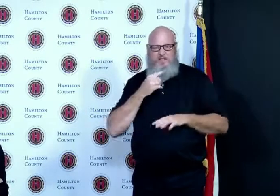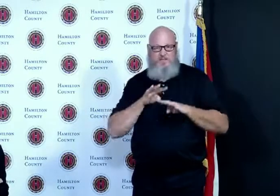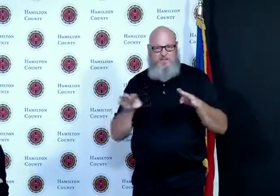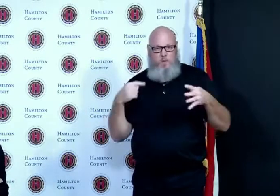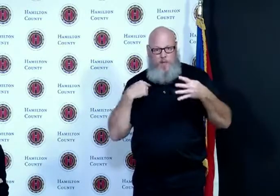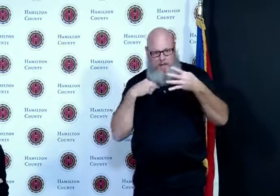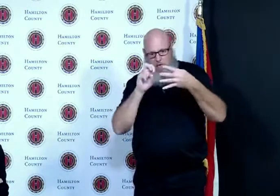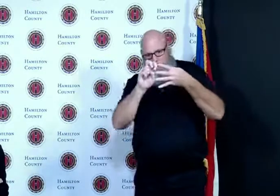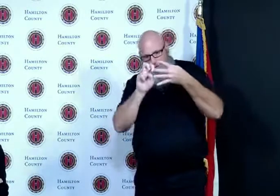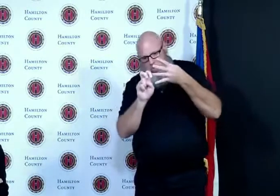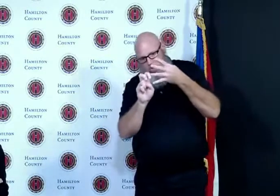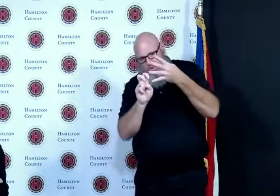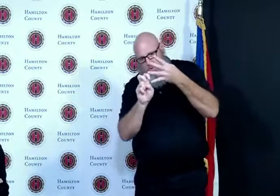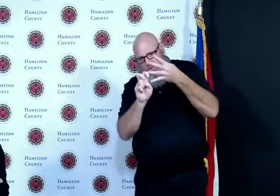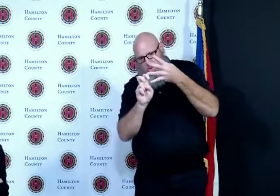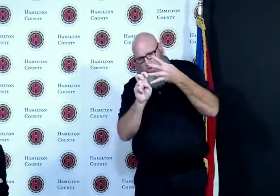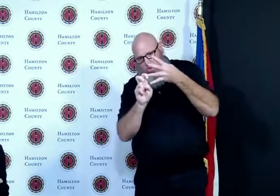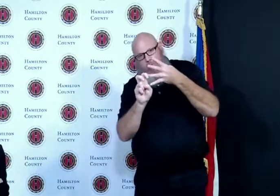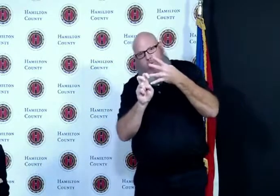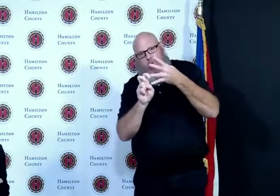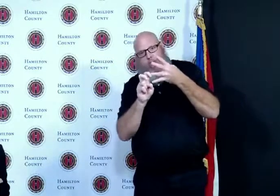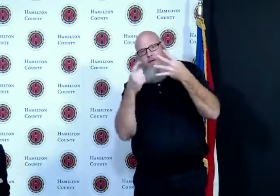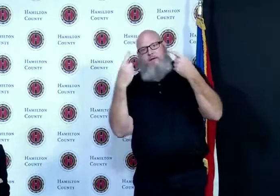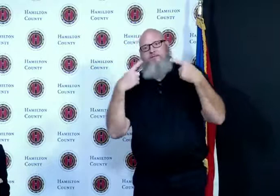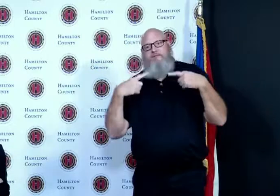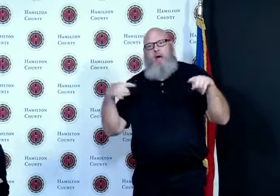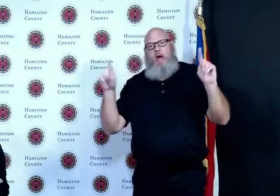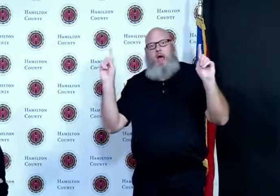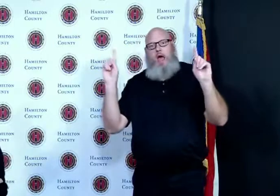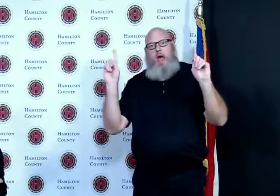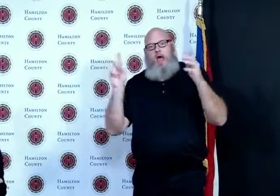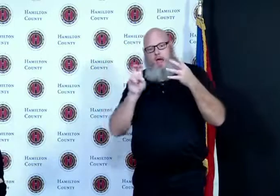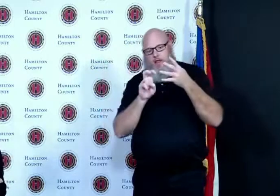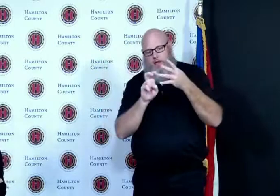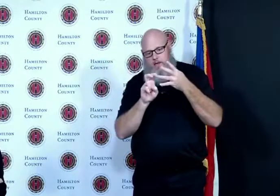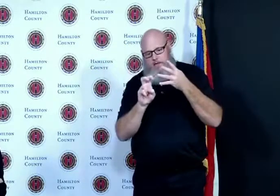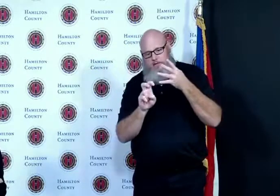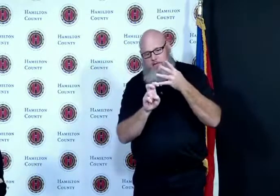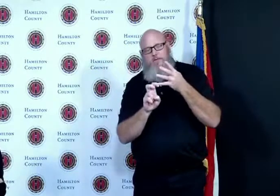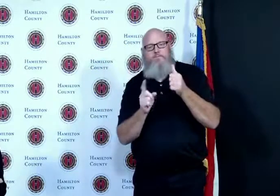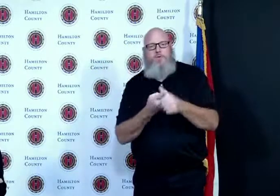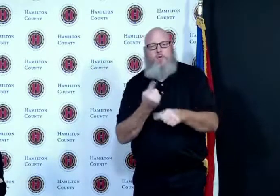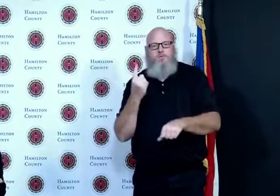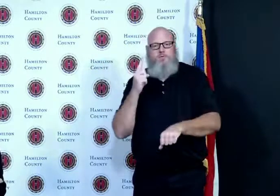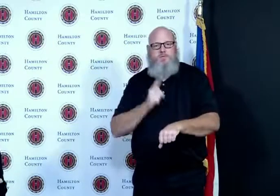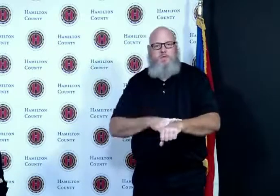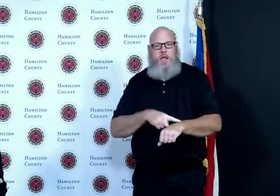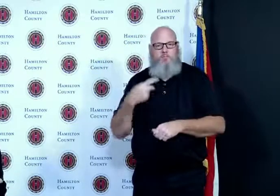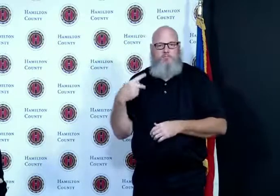have been in purple we are now that happened last week on Thursday and so what does that mean